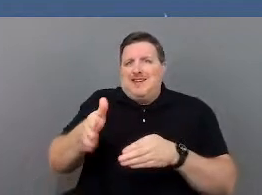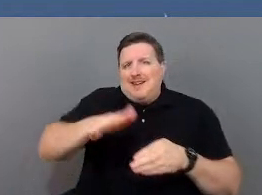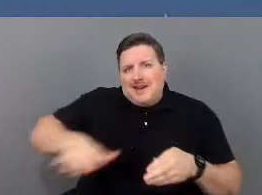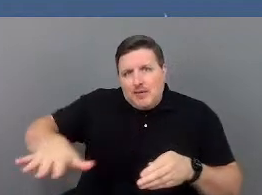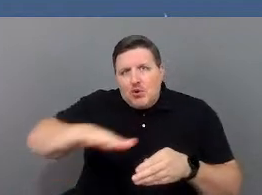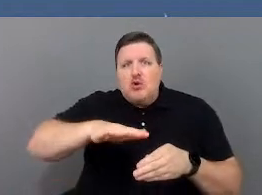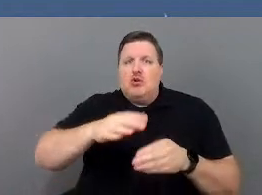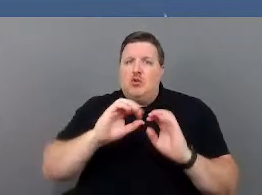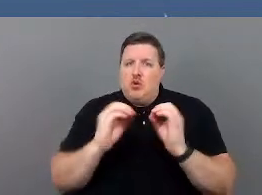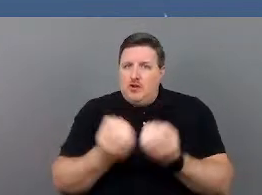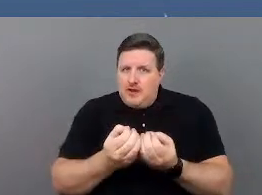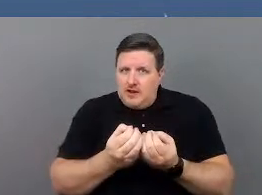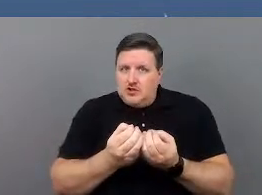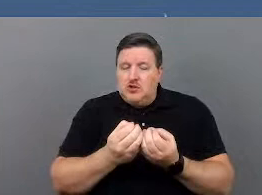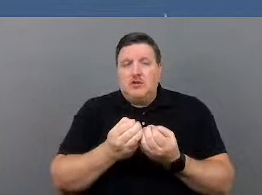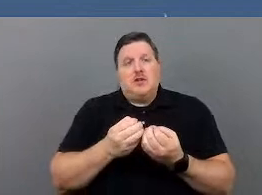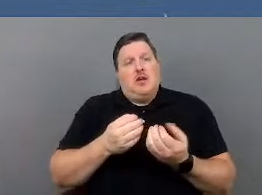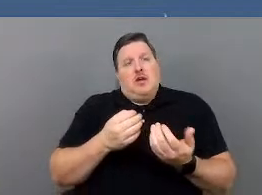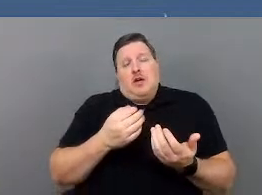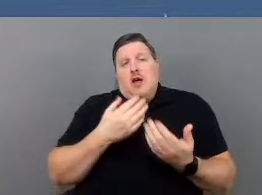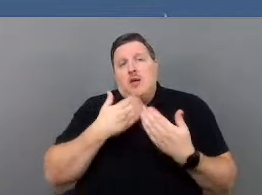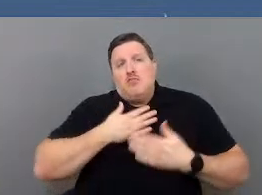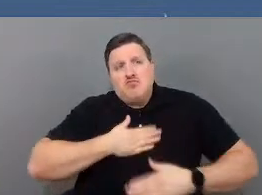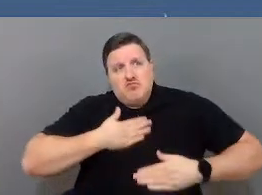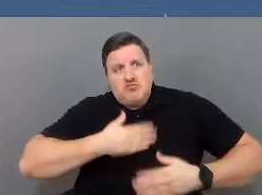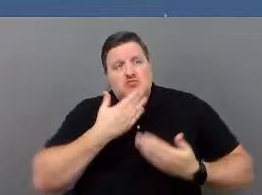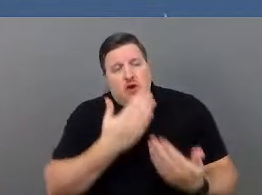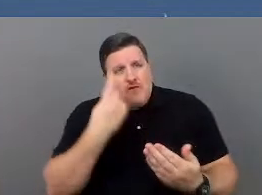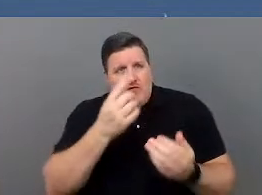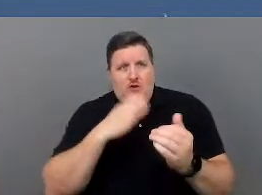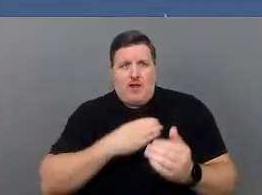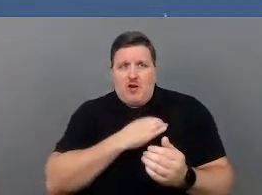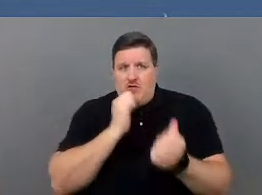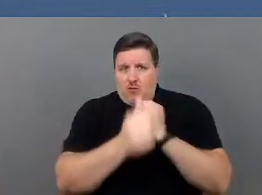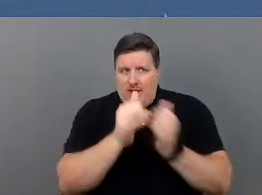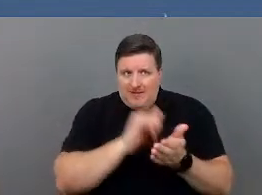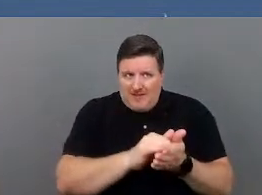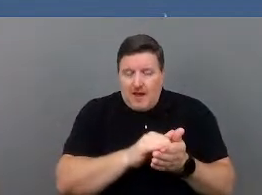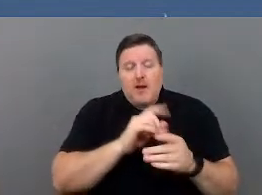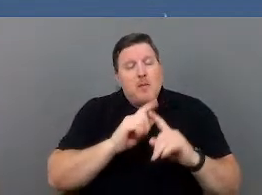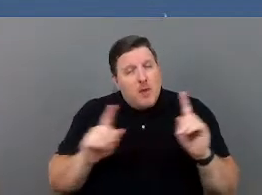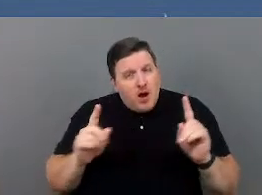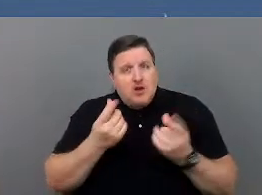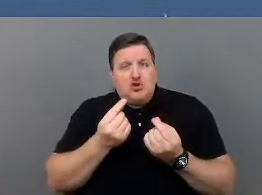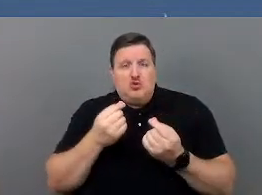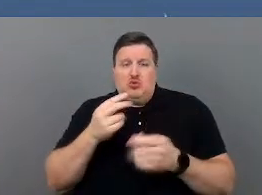GREAT TO FEEL THE COUNCIL FOR PASSING THAT. NEIGHBORHOOD ORGANIZATIONS BASE FUNDING FOR NEXT YEAR AND I'M BUILDS THE SCALE OF